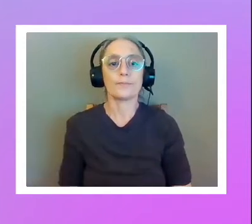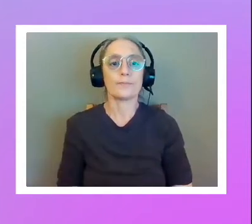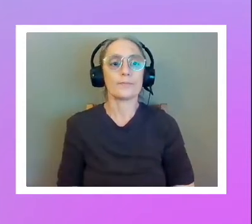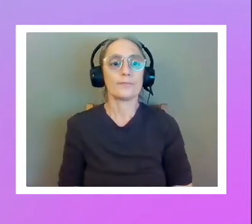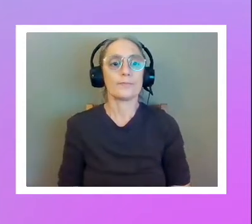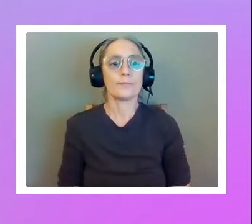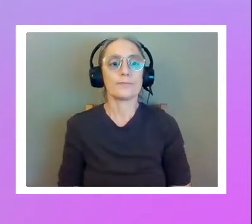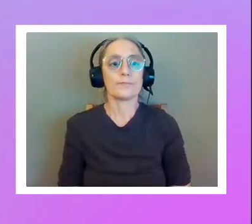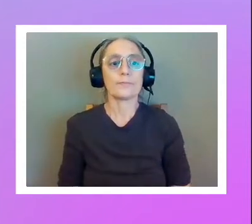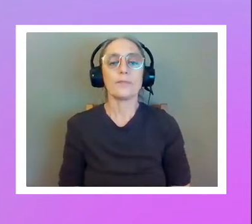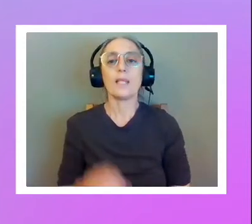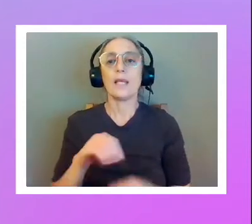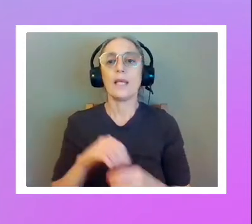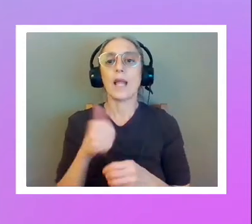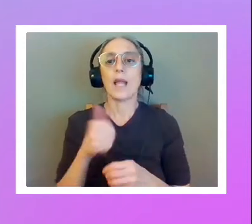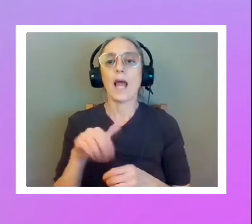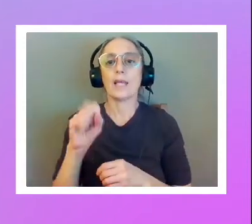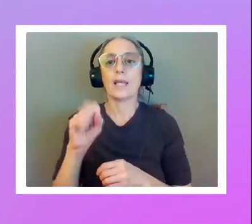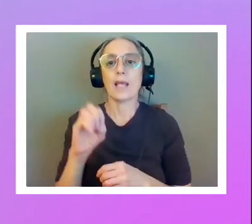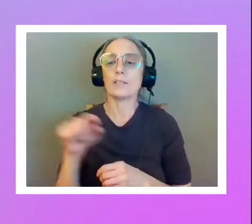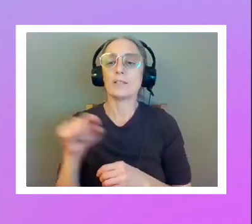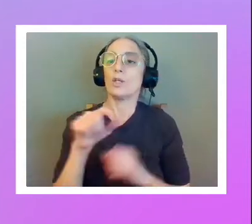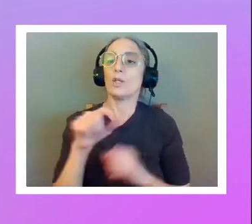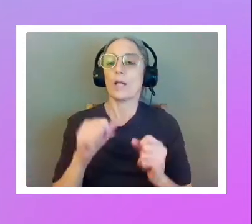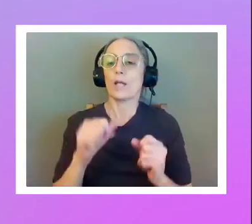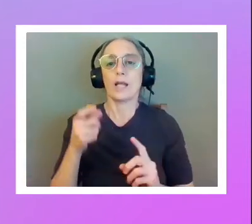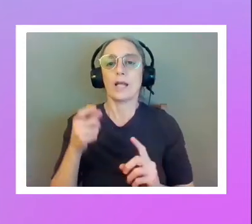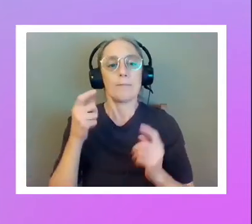In any case, you can immediately start making a research